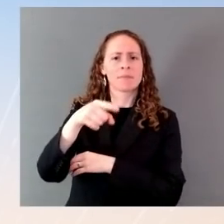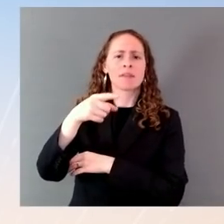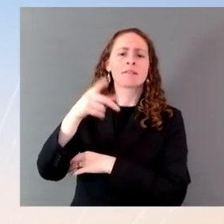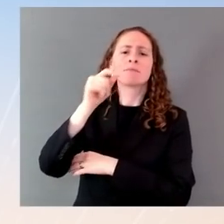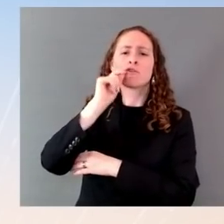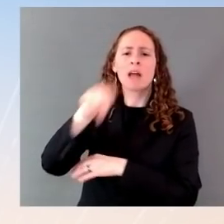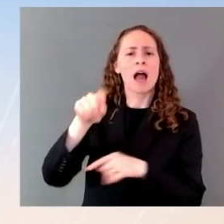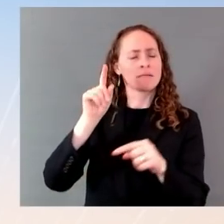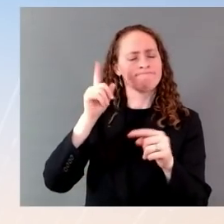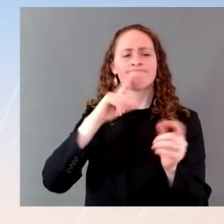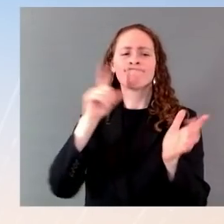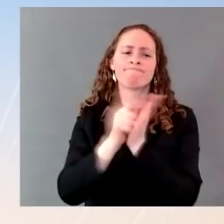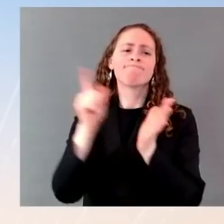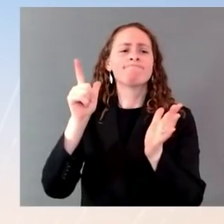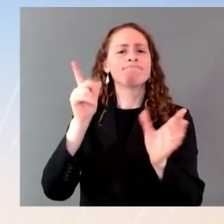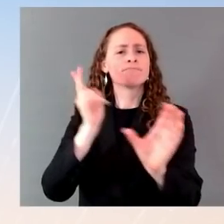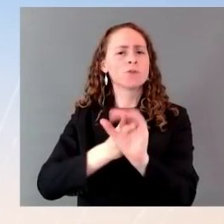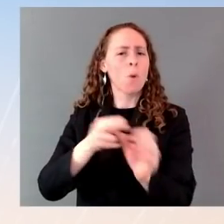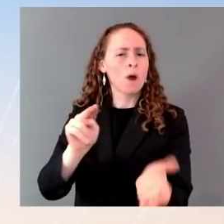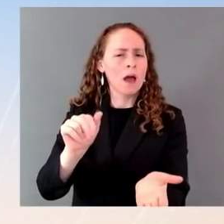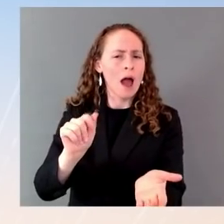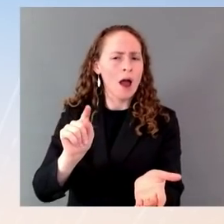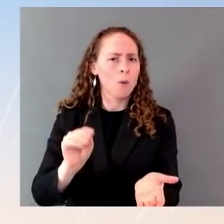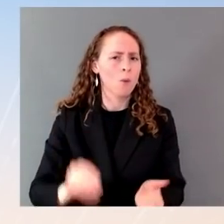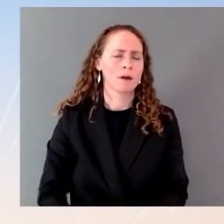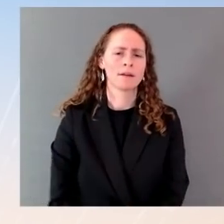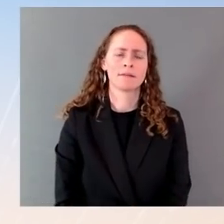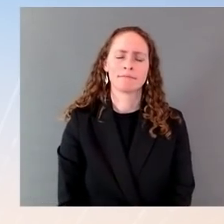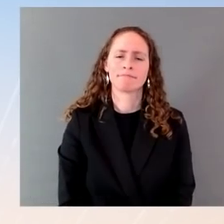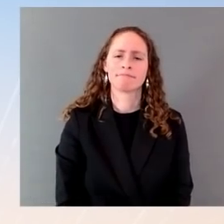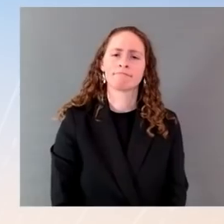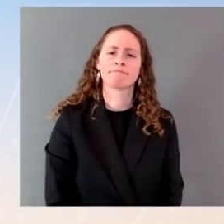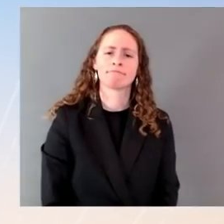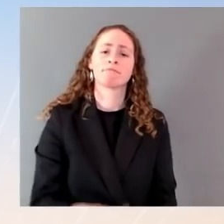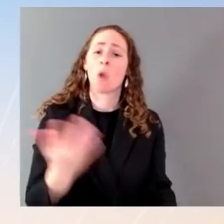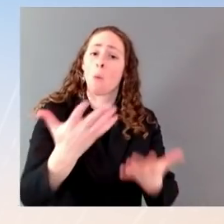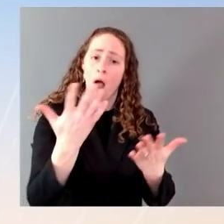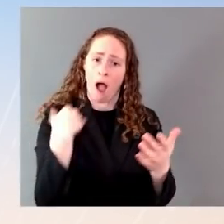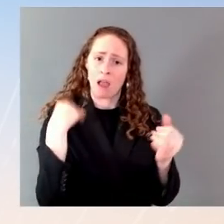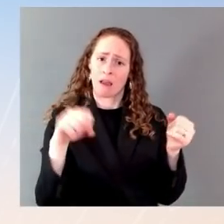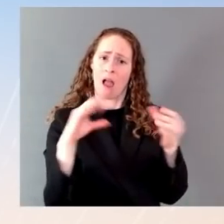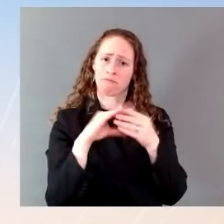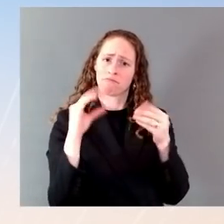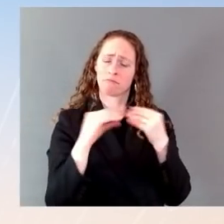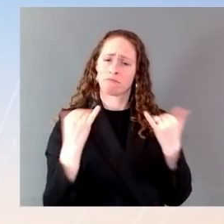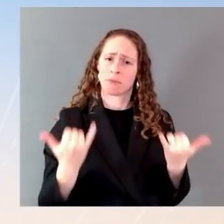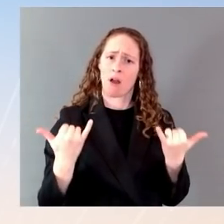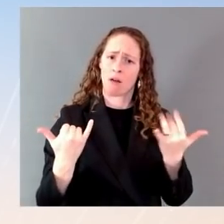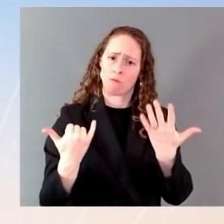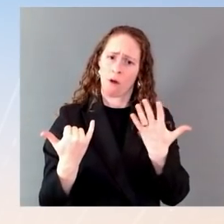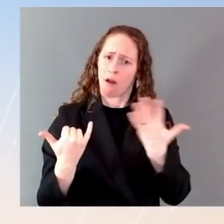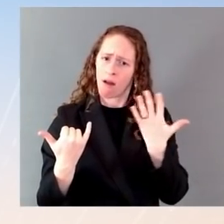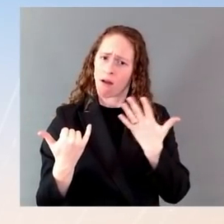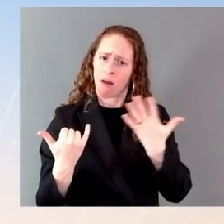no such commitments or concessions. He stands by the proposition that countries should be able to freely choose who they associate with. The Press: And then, on the materiel